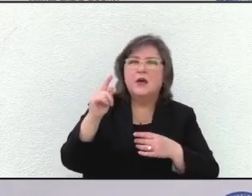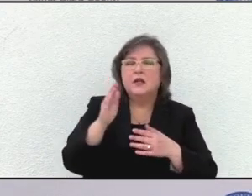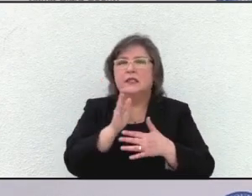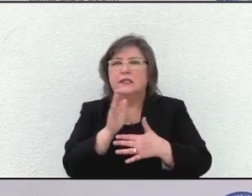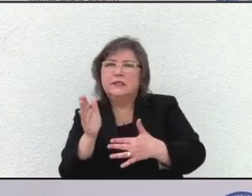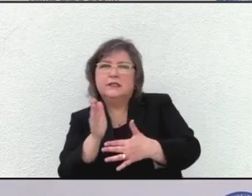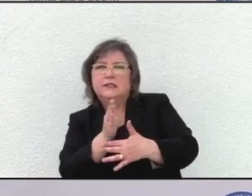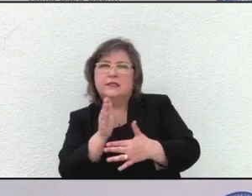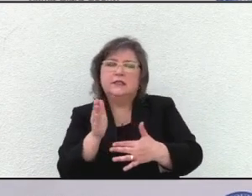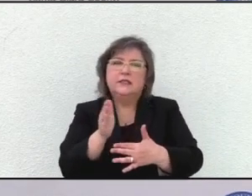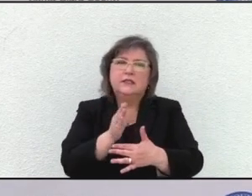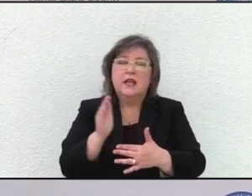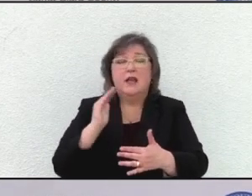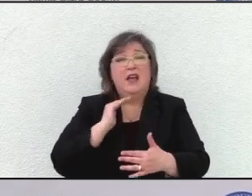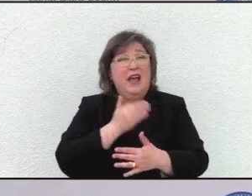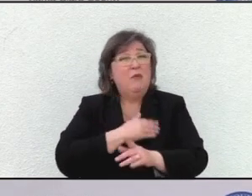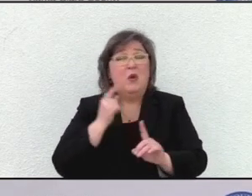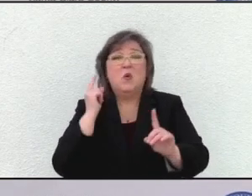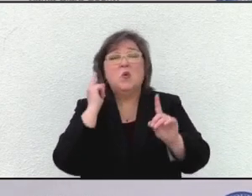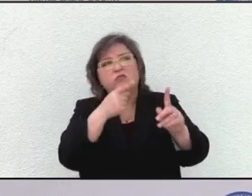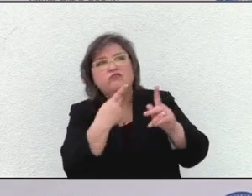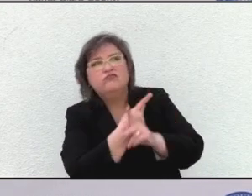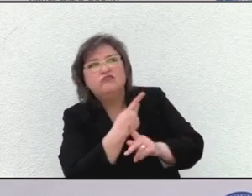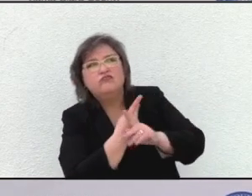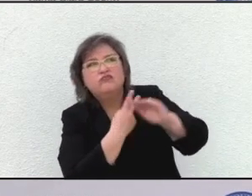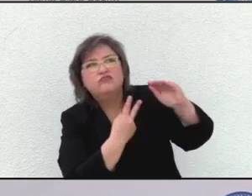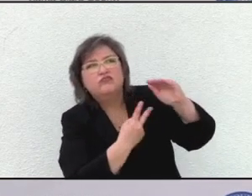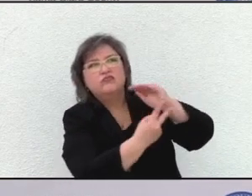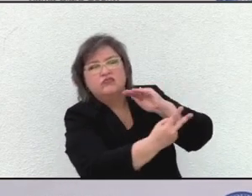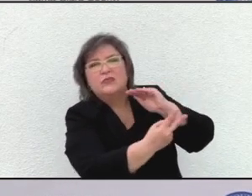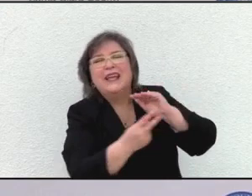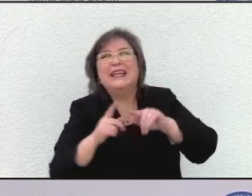much on the vaccine supply, and that's a part of the equation over which we do not have